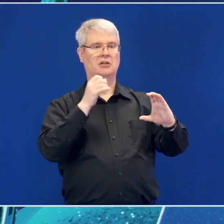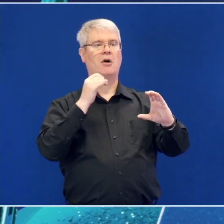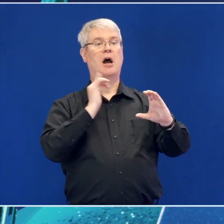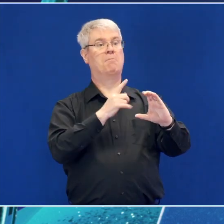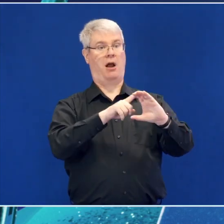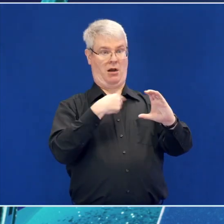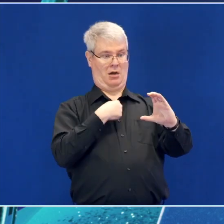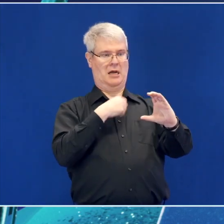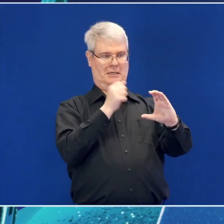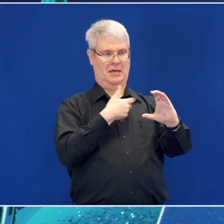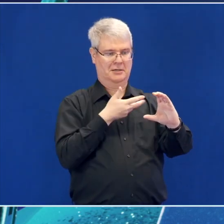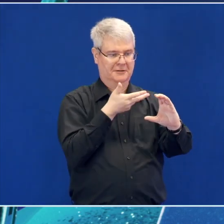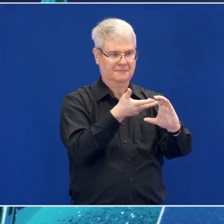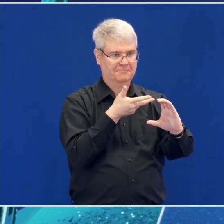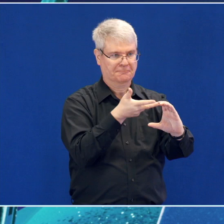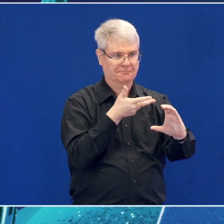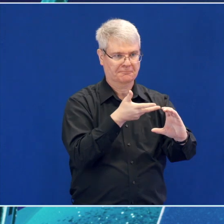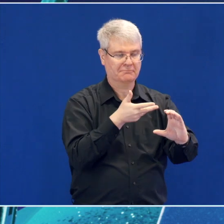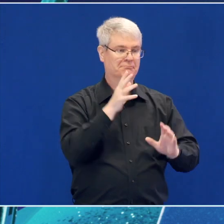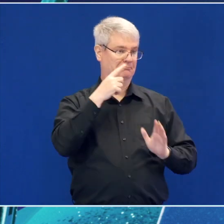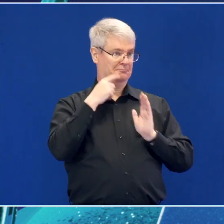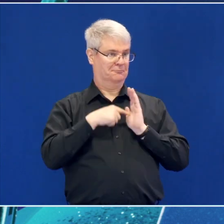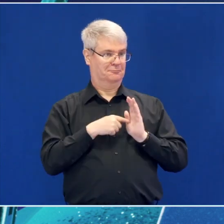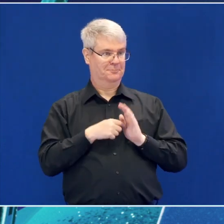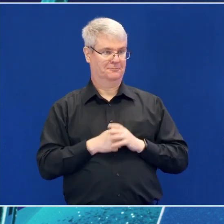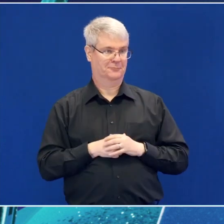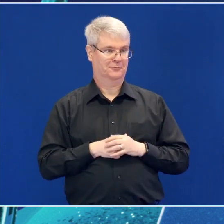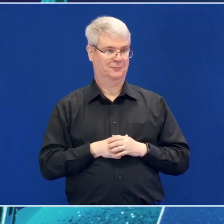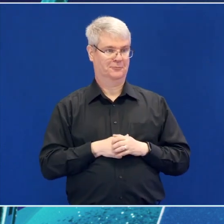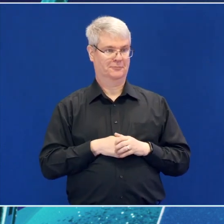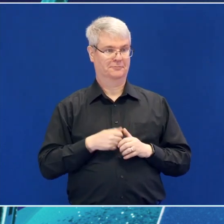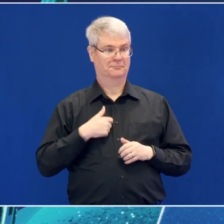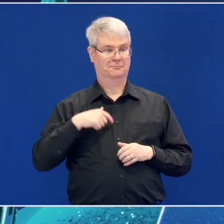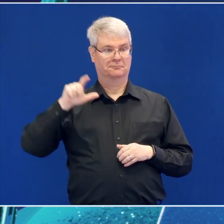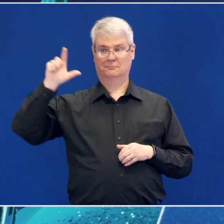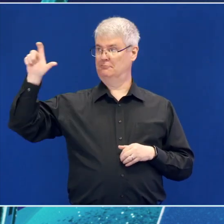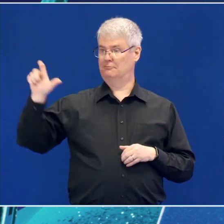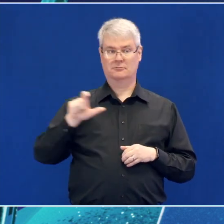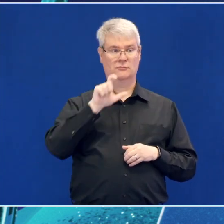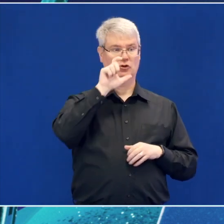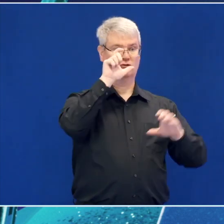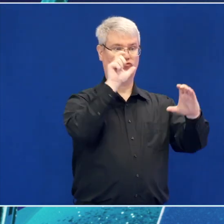like for example drag and drop, or data grids, or tree grids, these are the things that are really hard to get right.